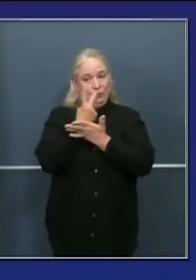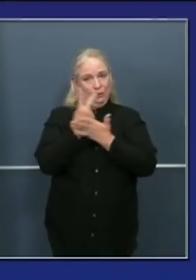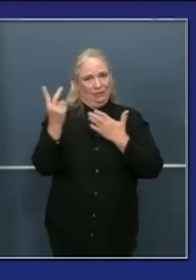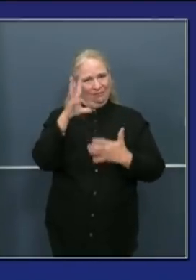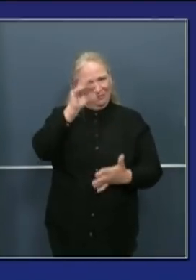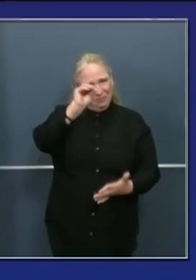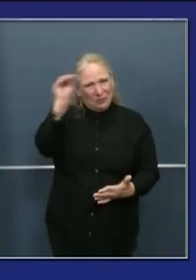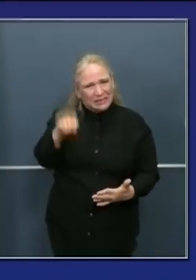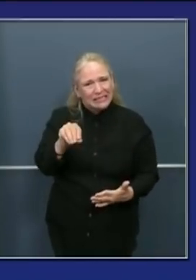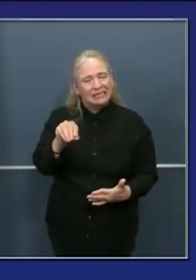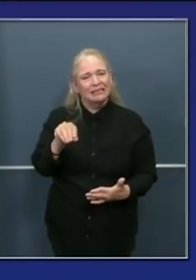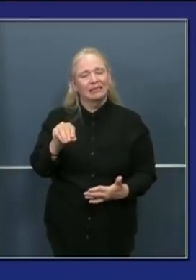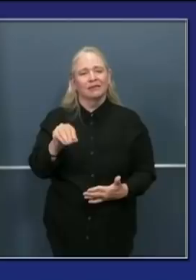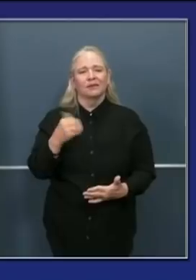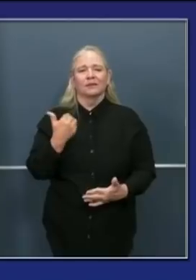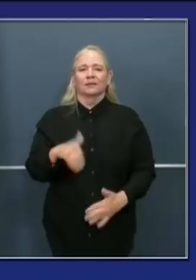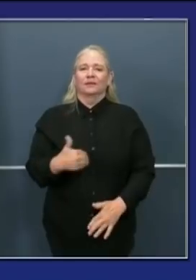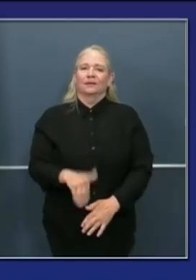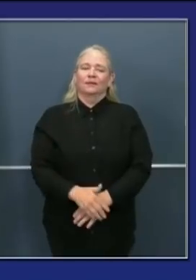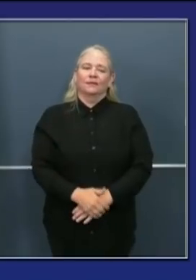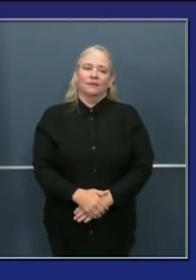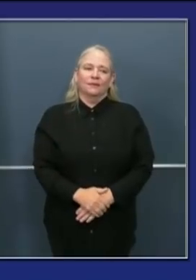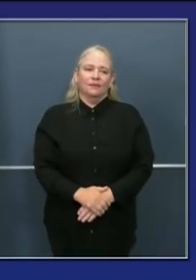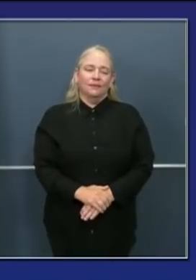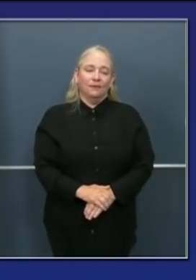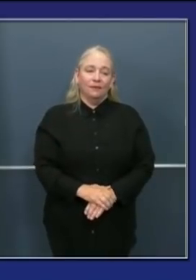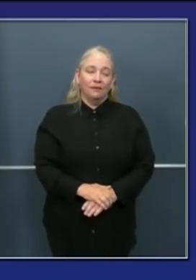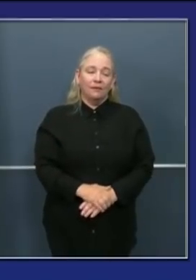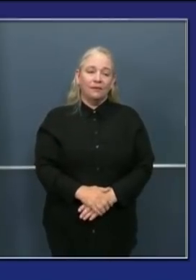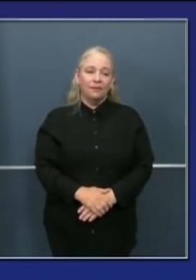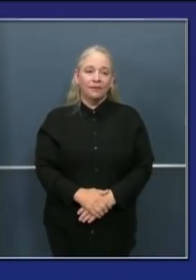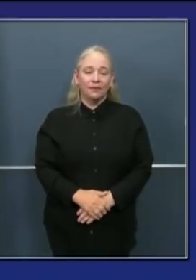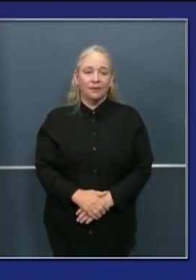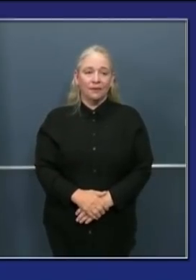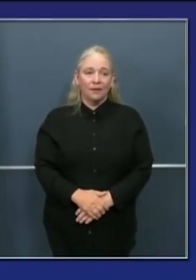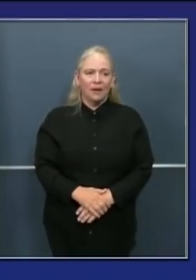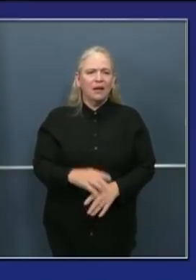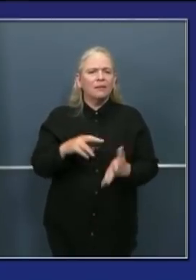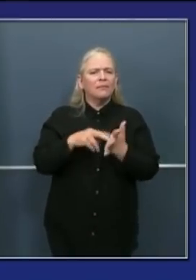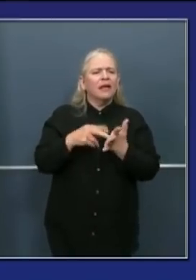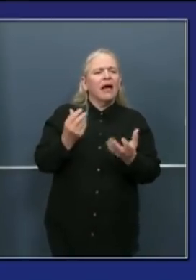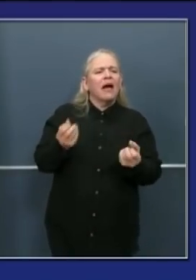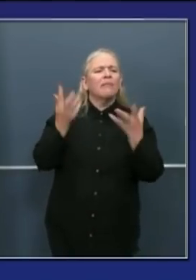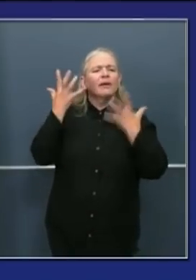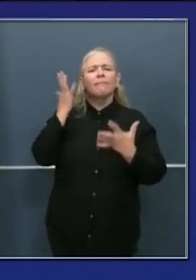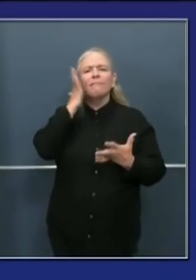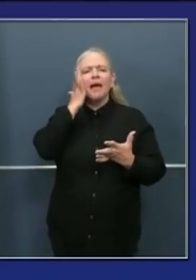WE HAVE HOSPITALIZED FOR COVID- THIS REPRESENTS 50% INCREASE OVER A 14 DAY PERIOD.